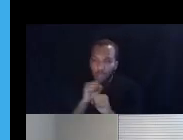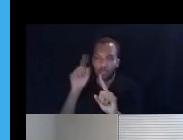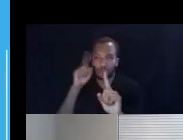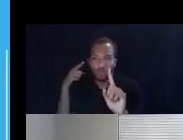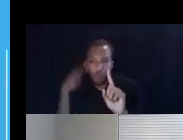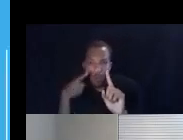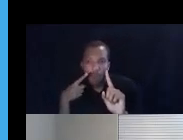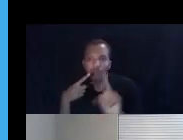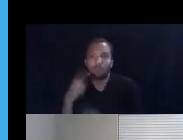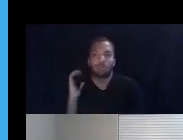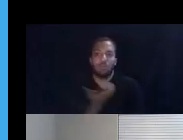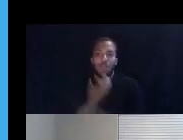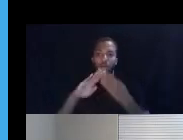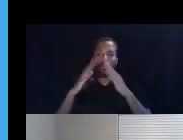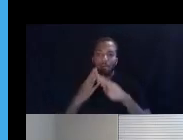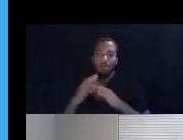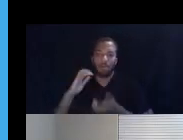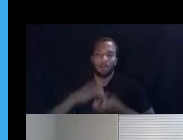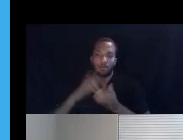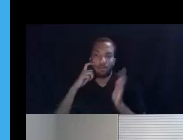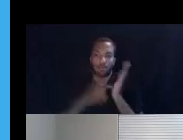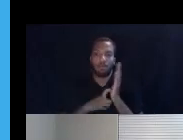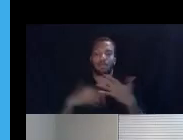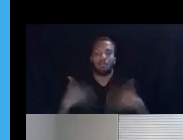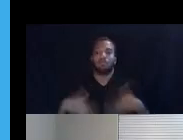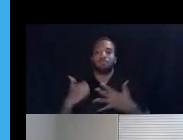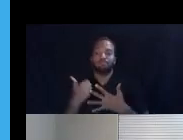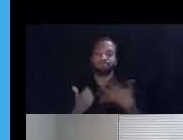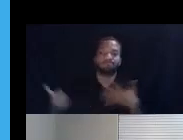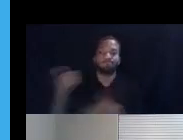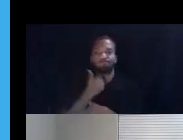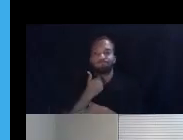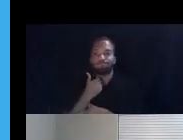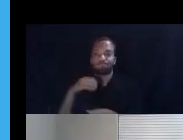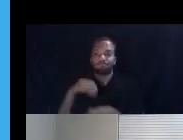that our community partners identify as being top priority in our Washington County communities.